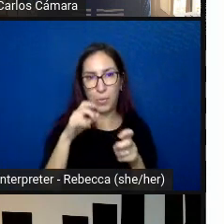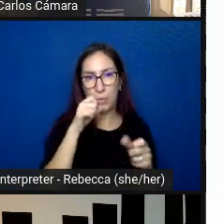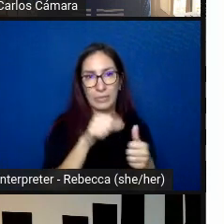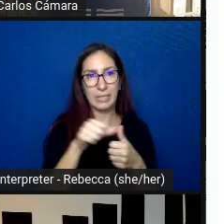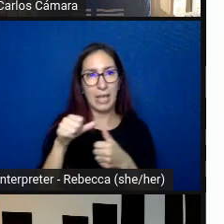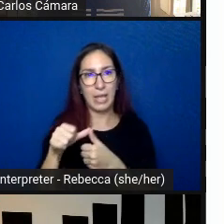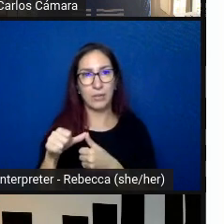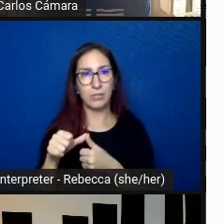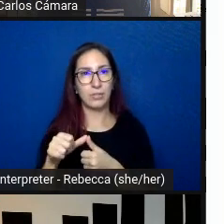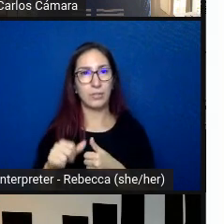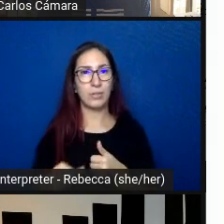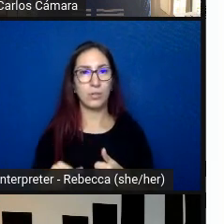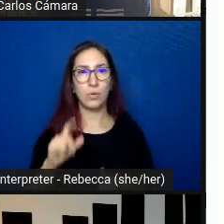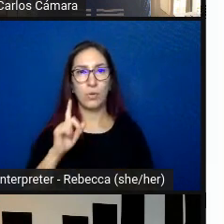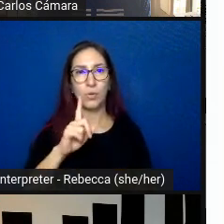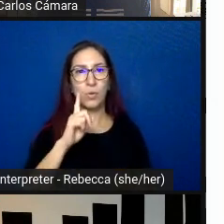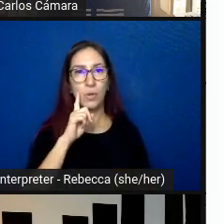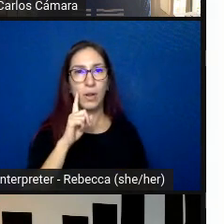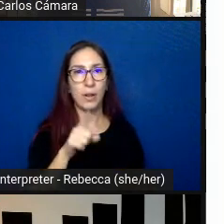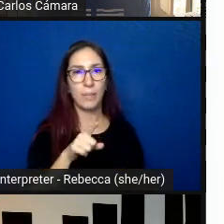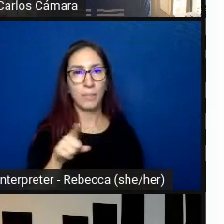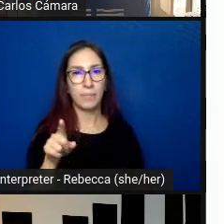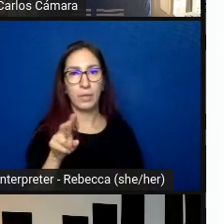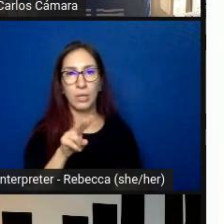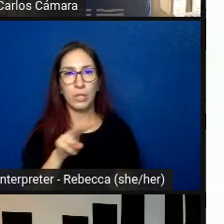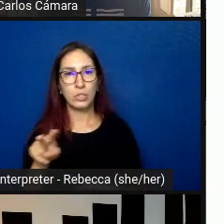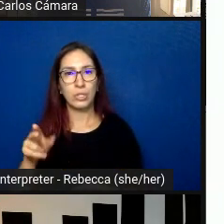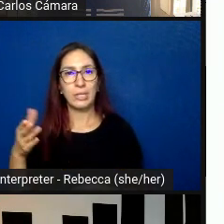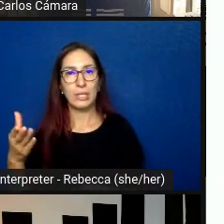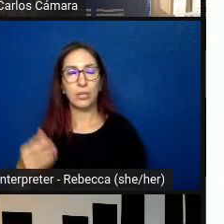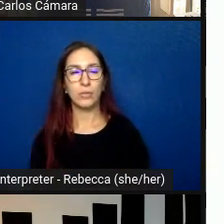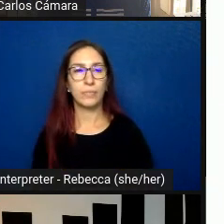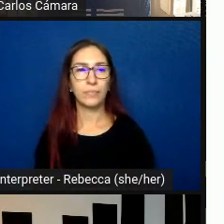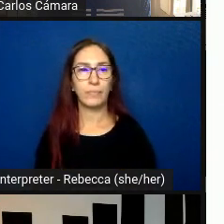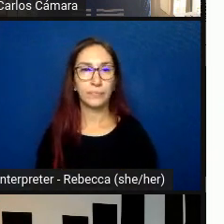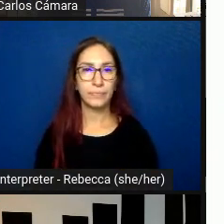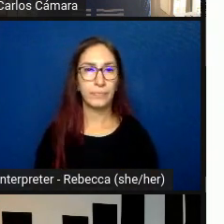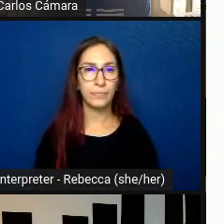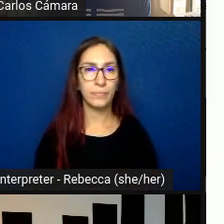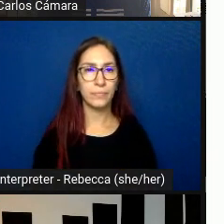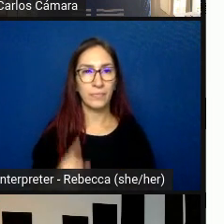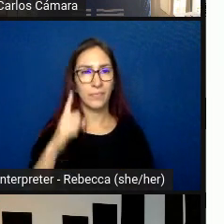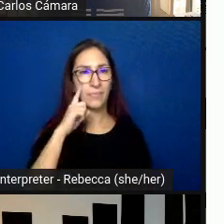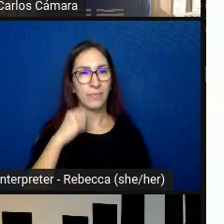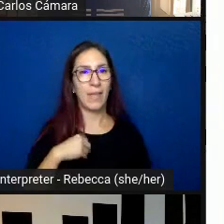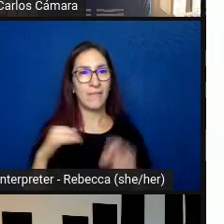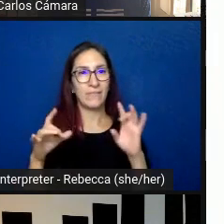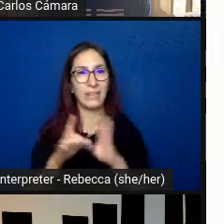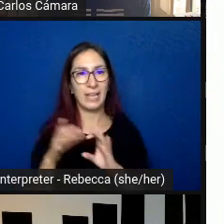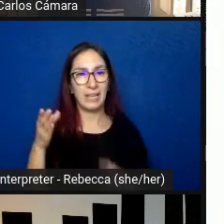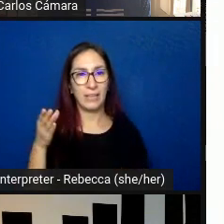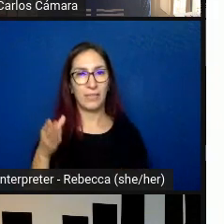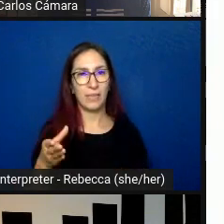Let me go here to check it because I think we have a link here.